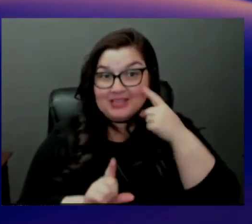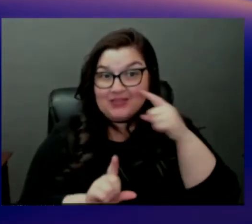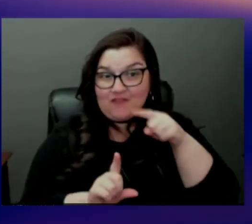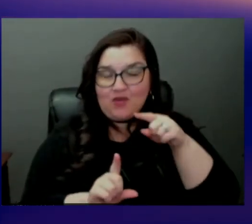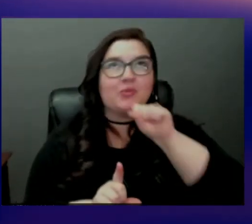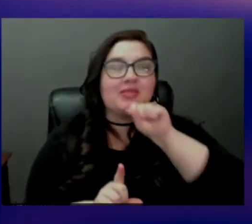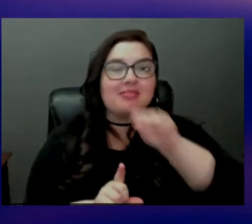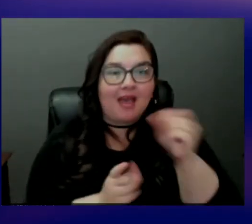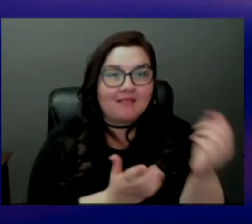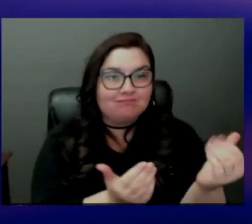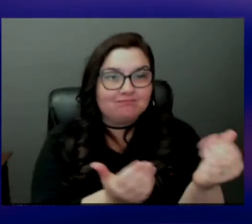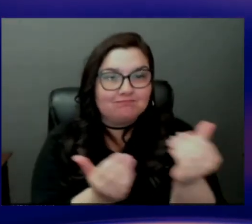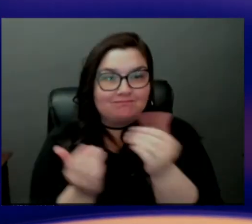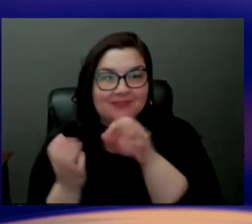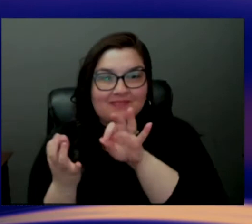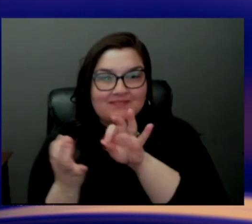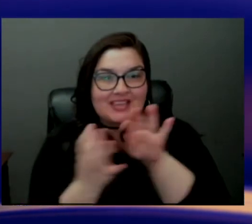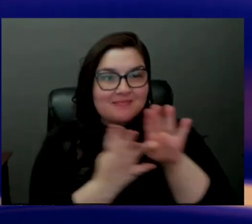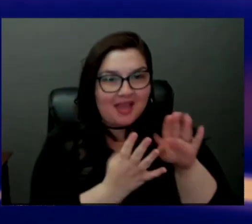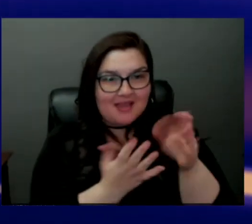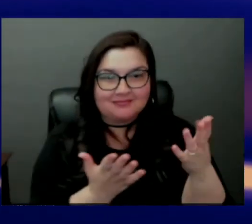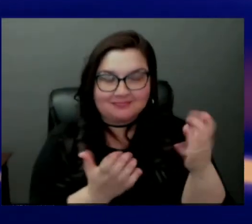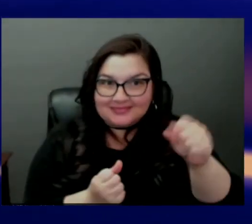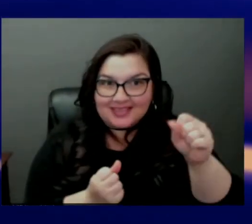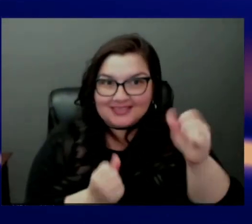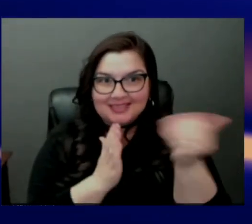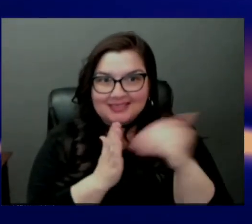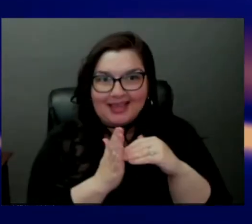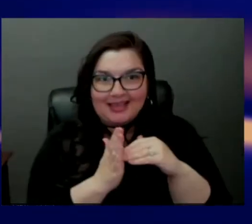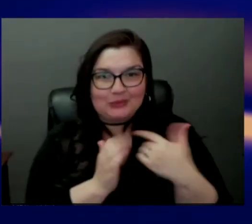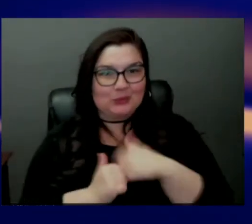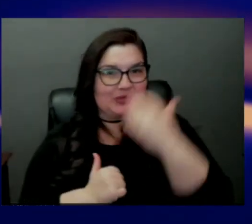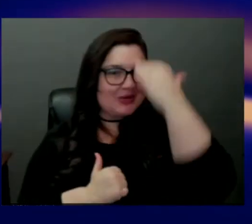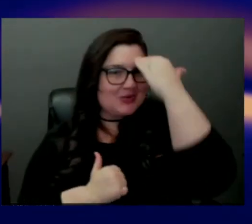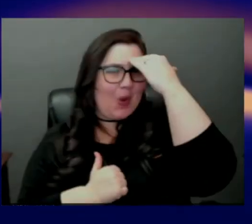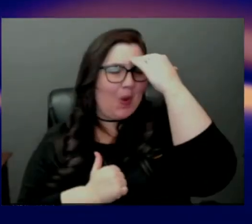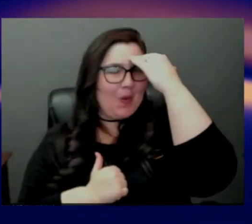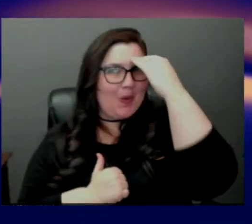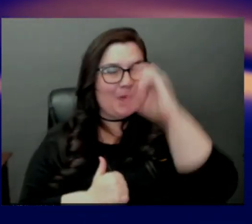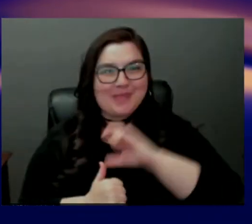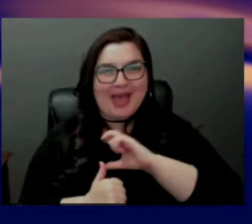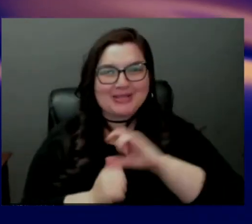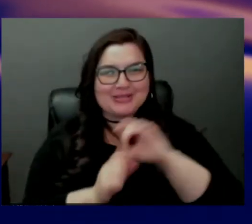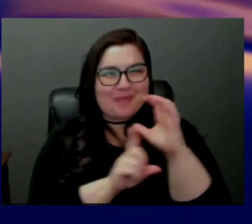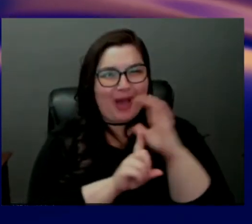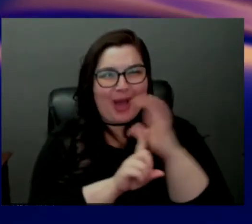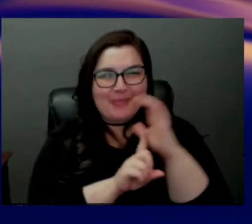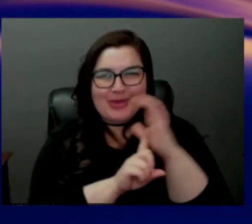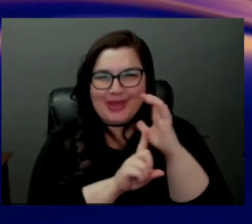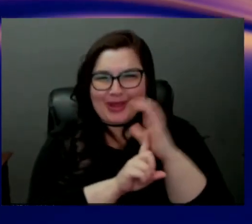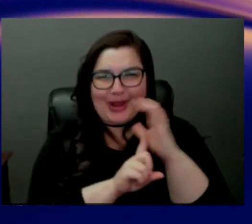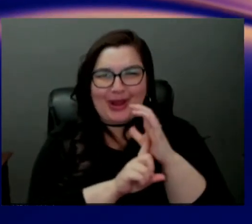because again, we know that they're very popular, and we would like to do more for our customers.